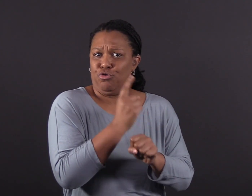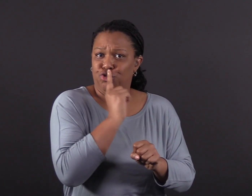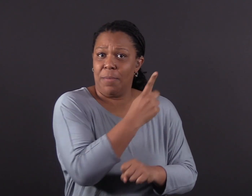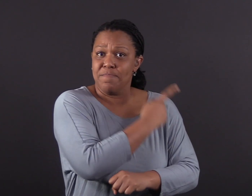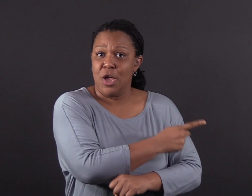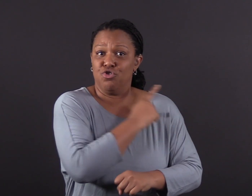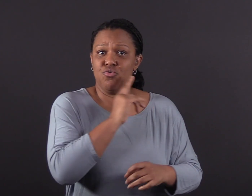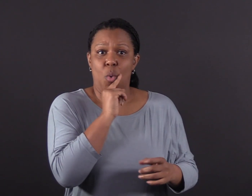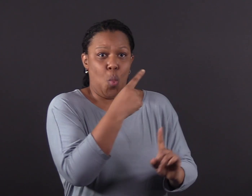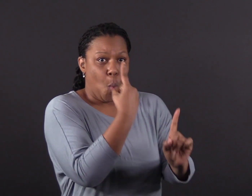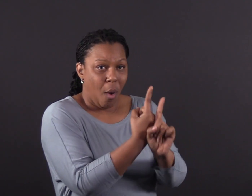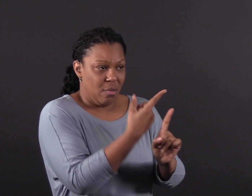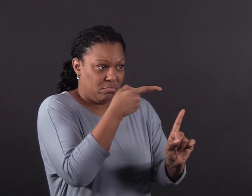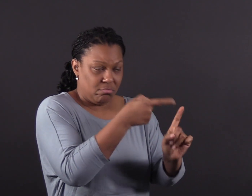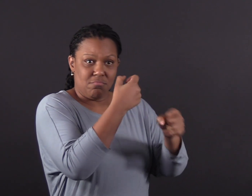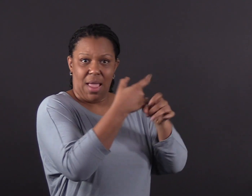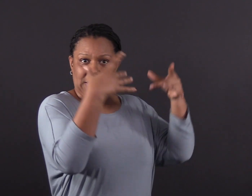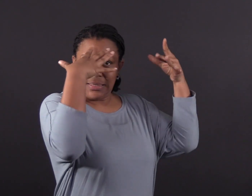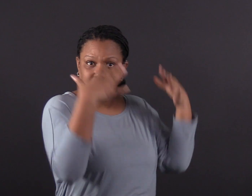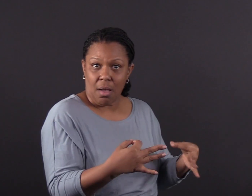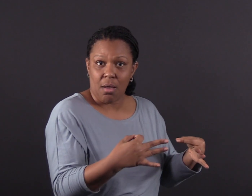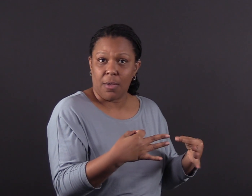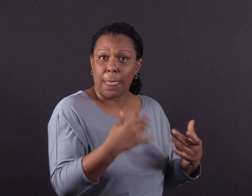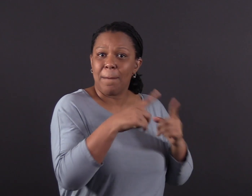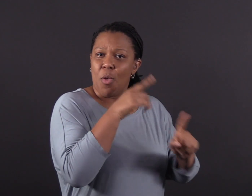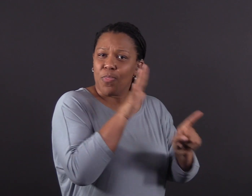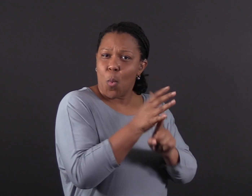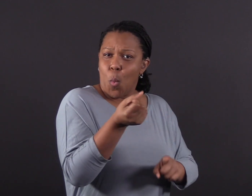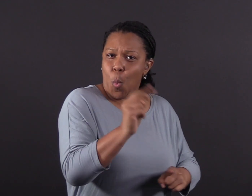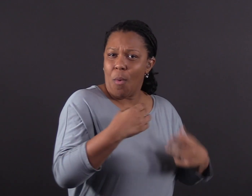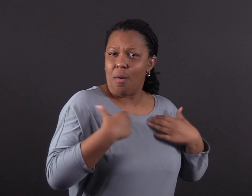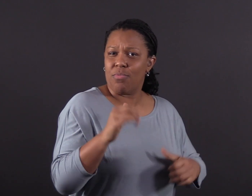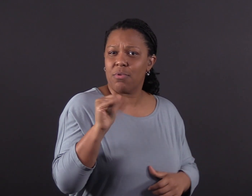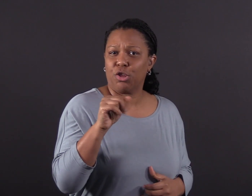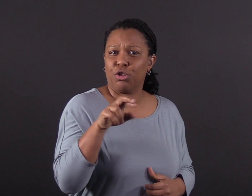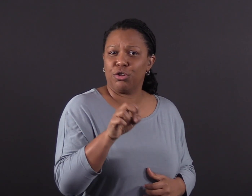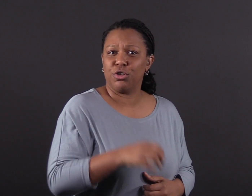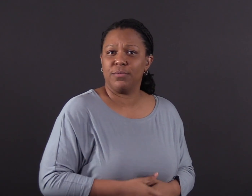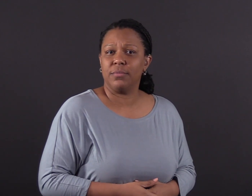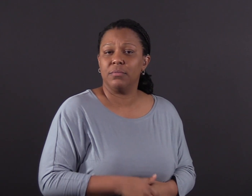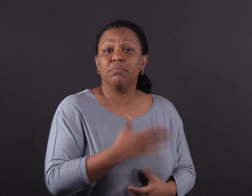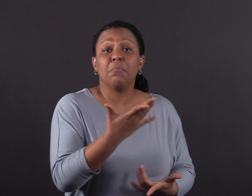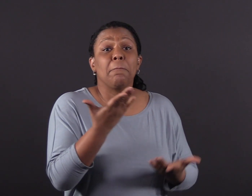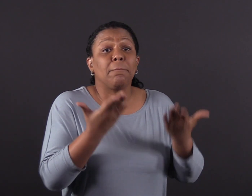they help ensure that the patient is the one making decisions about their own healthcare.